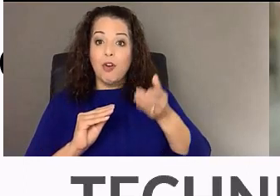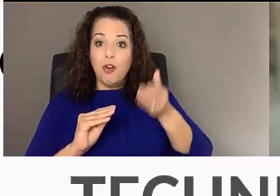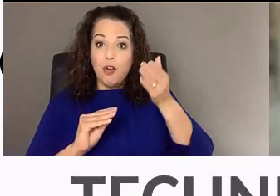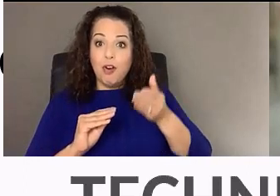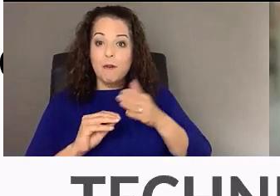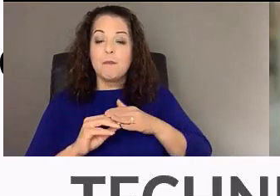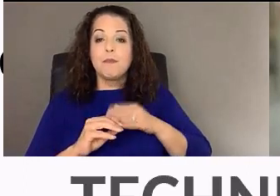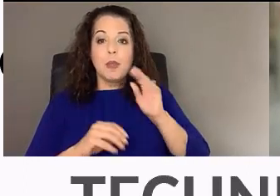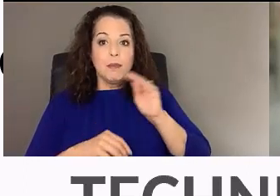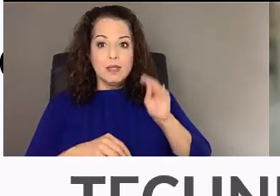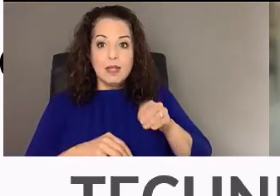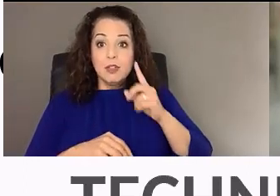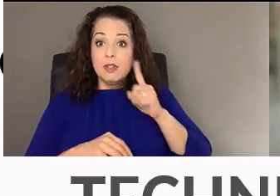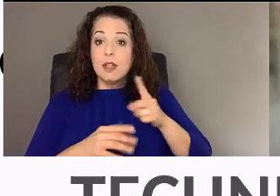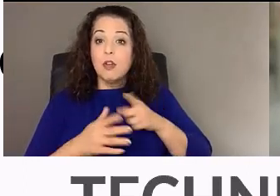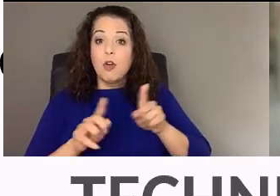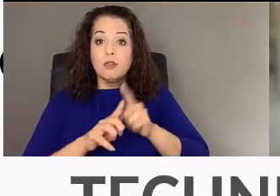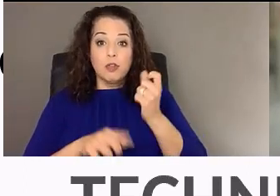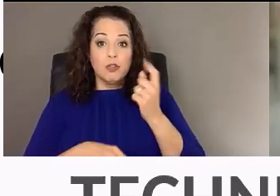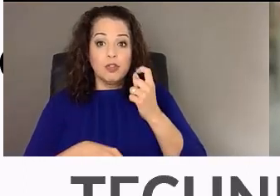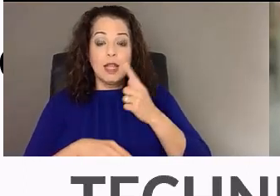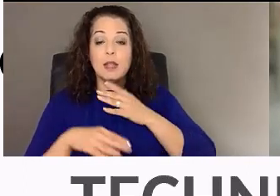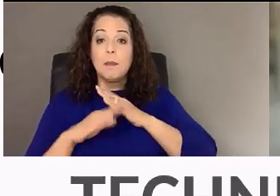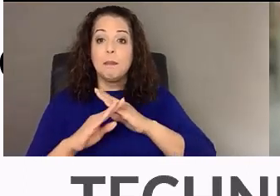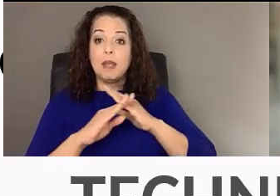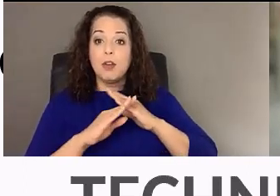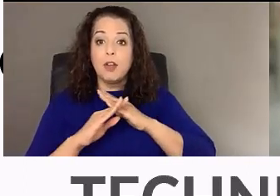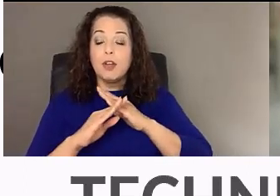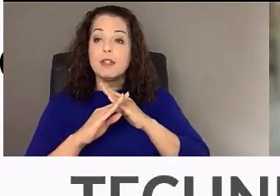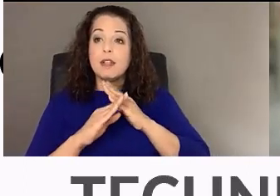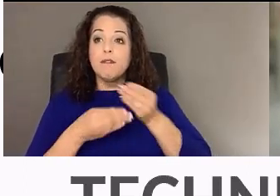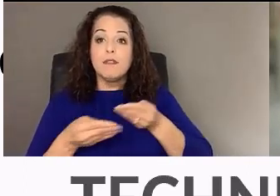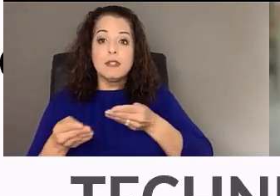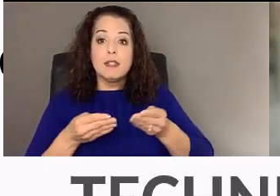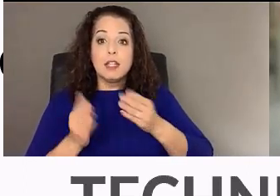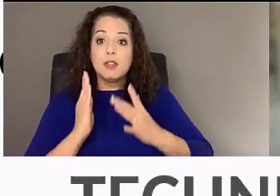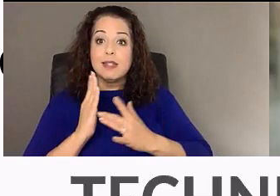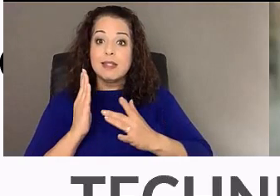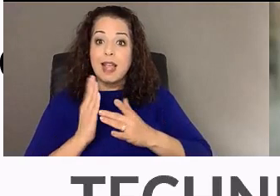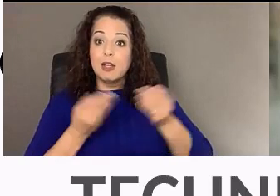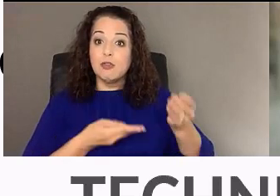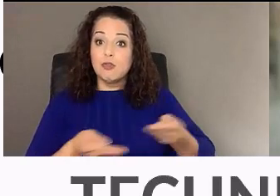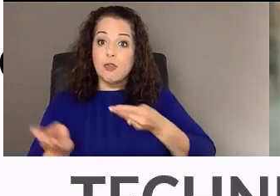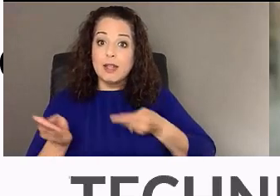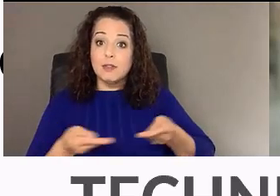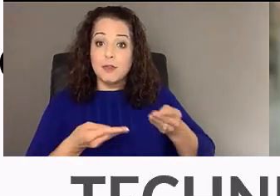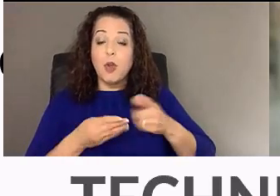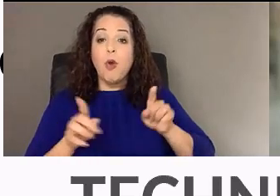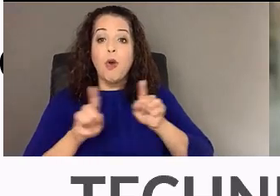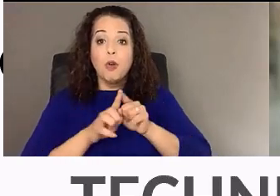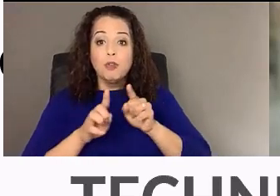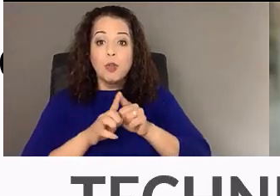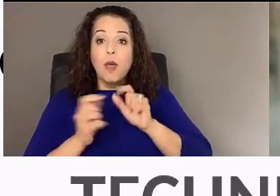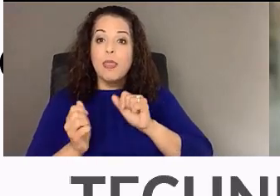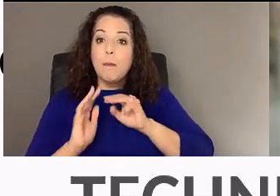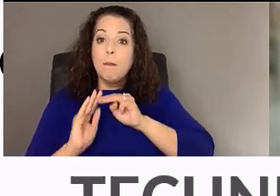the barriers and facilitators of tech transfer is. As well as models that we look at for taking products